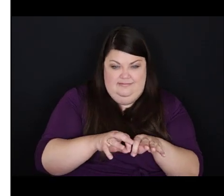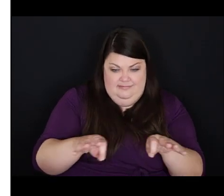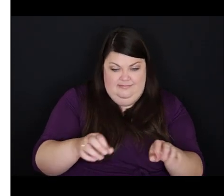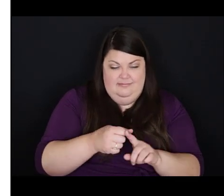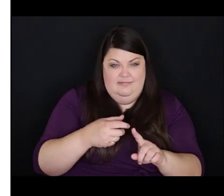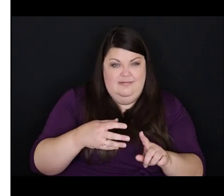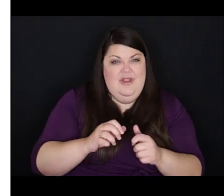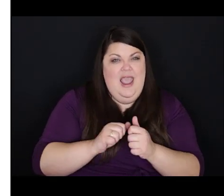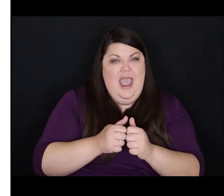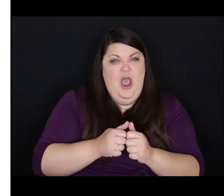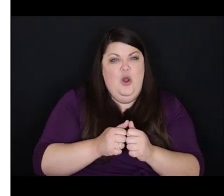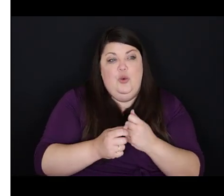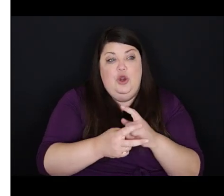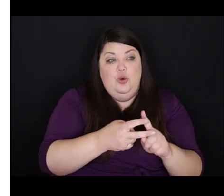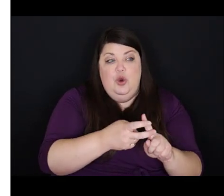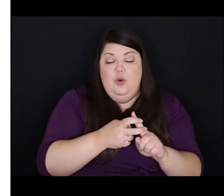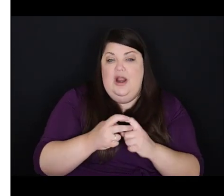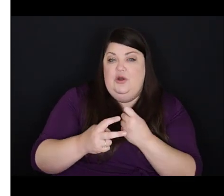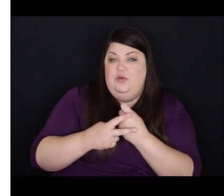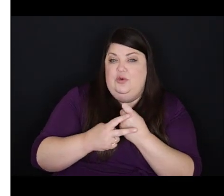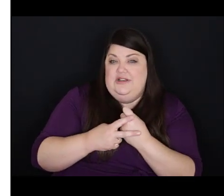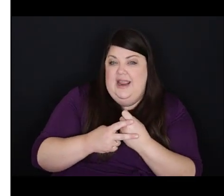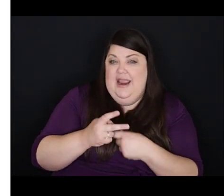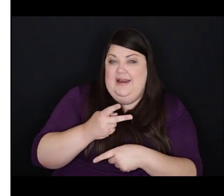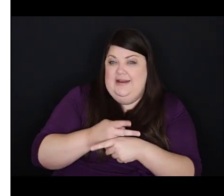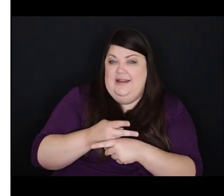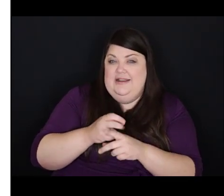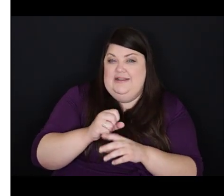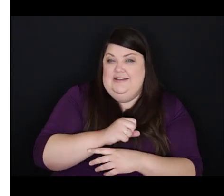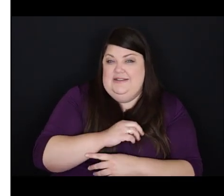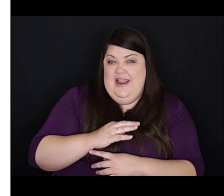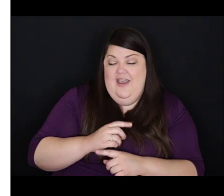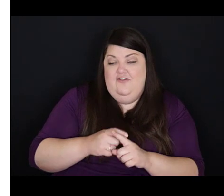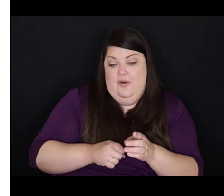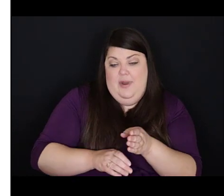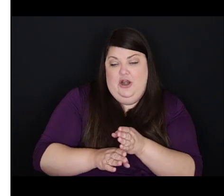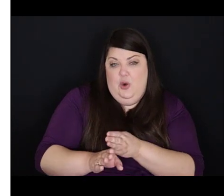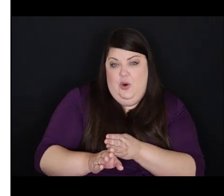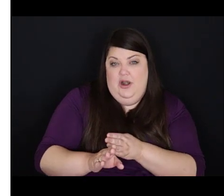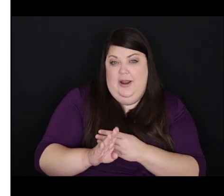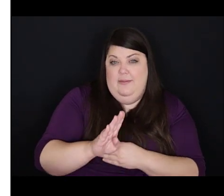retain staff who are from minority backgrounds, and who are individuals with disabilities.